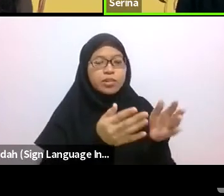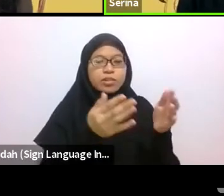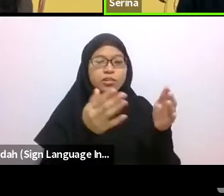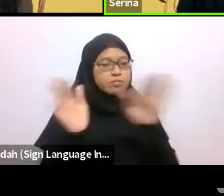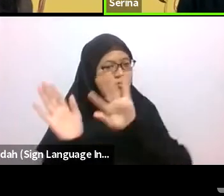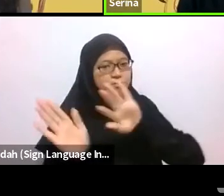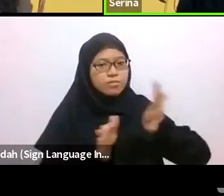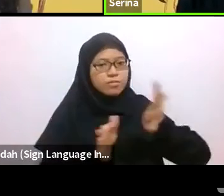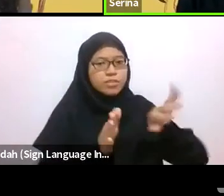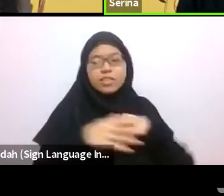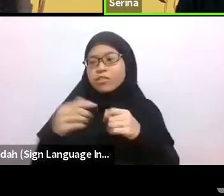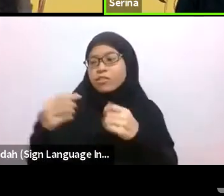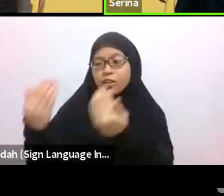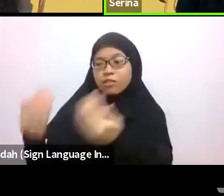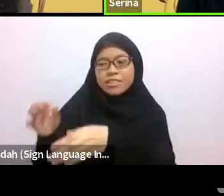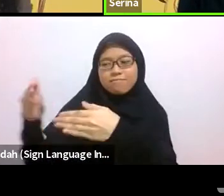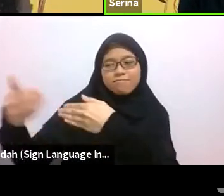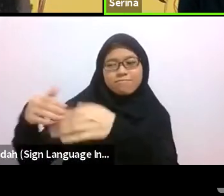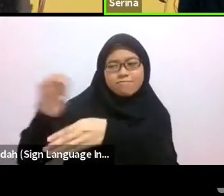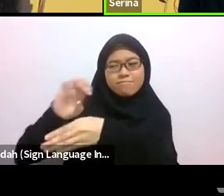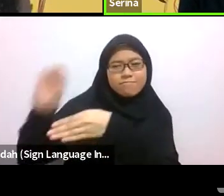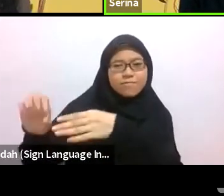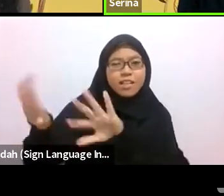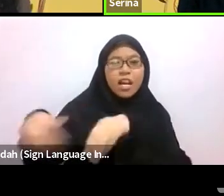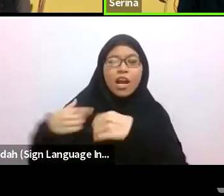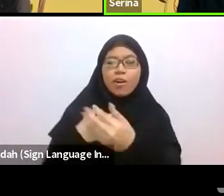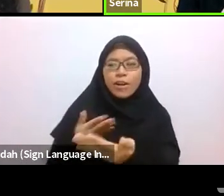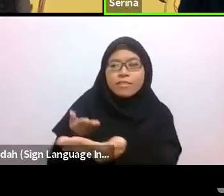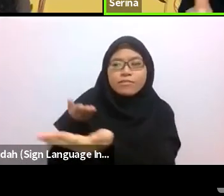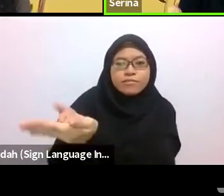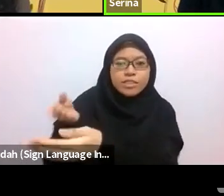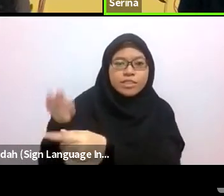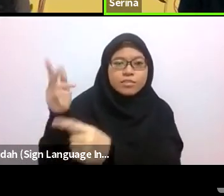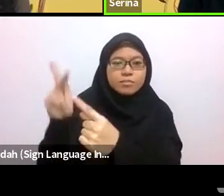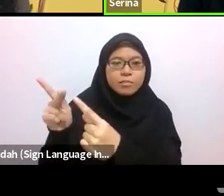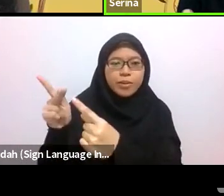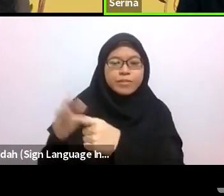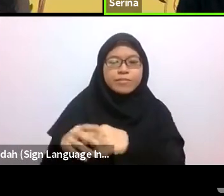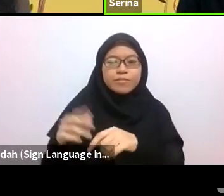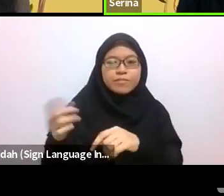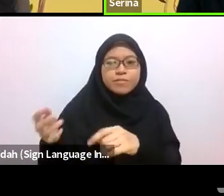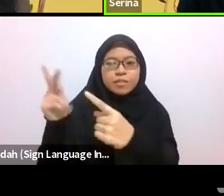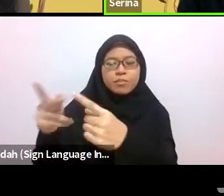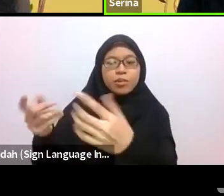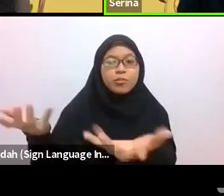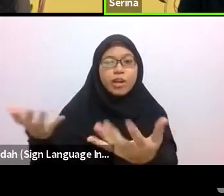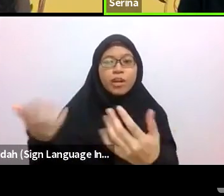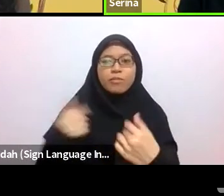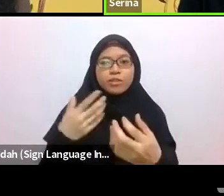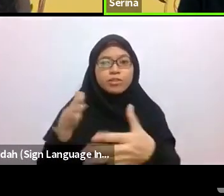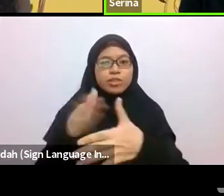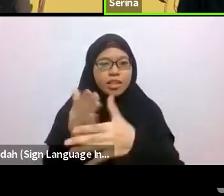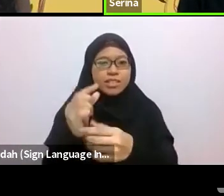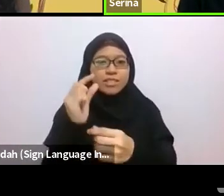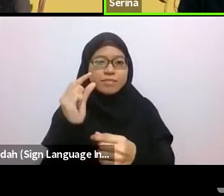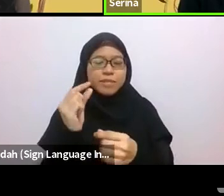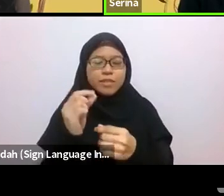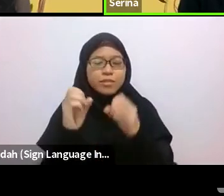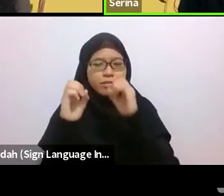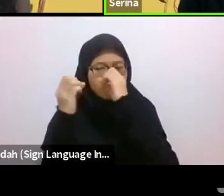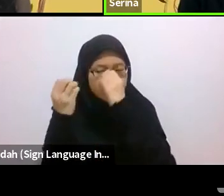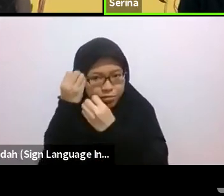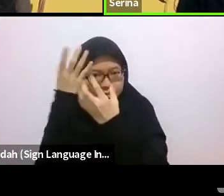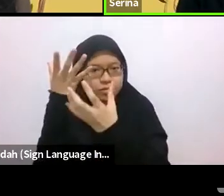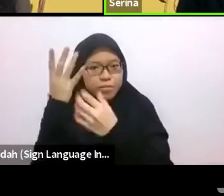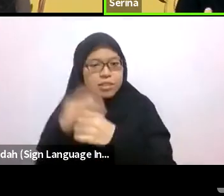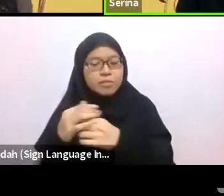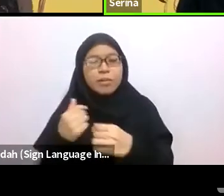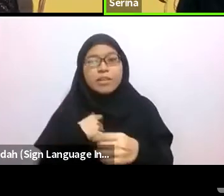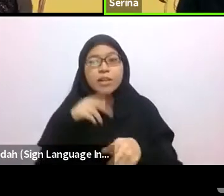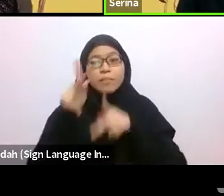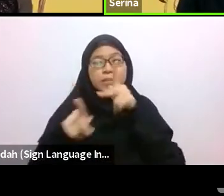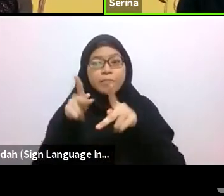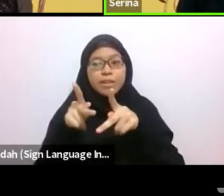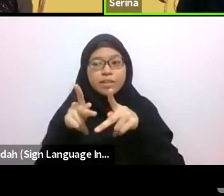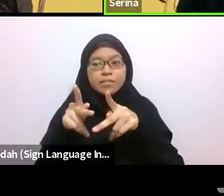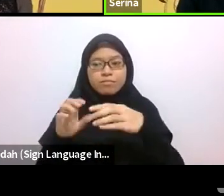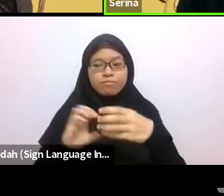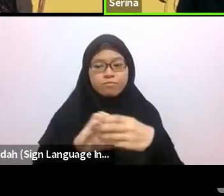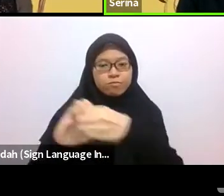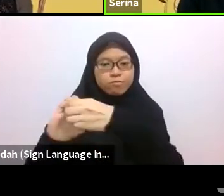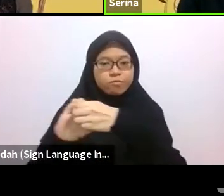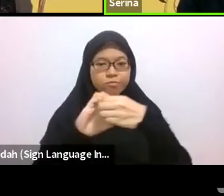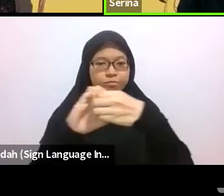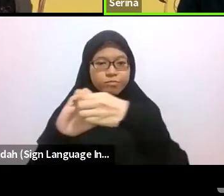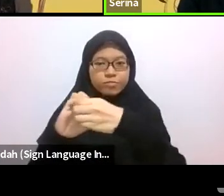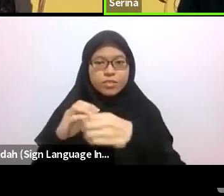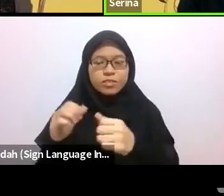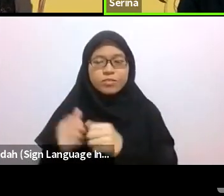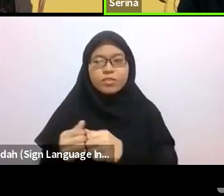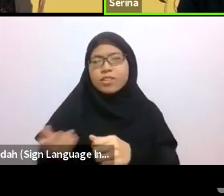But my point is that what I’m about to share is a bit of insight into the people I’ve been engaging with for the last, I don't know, 12, almost 15, years,